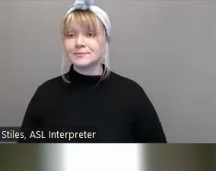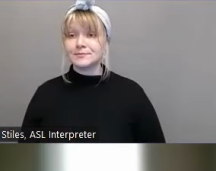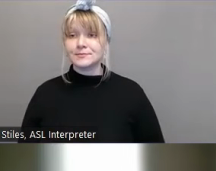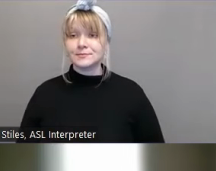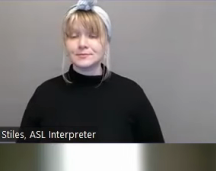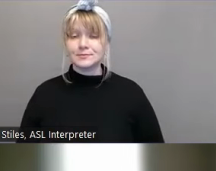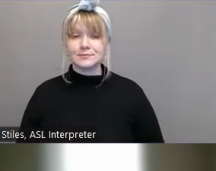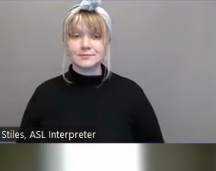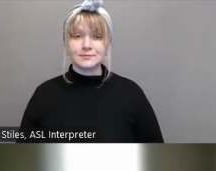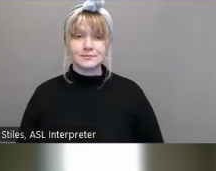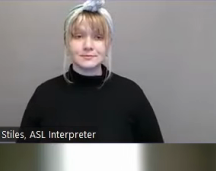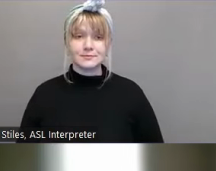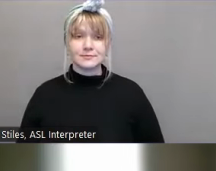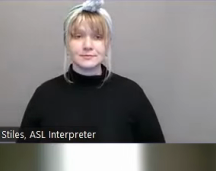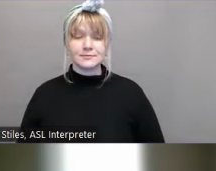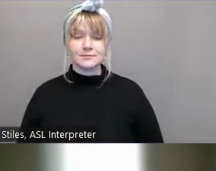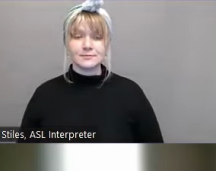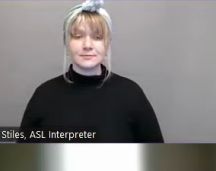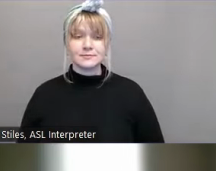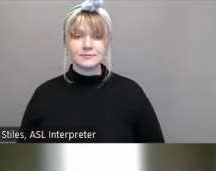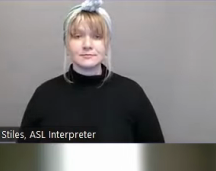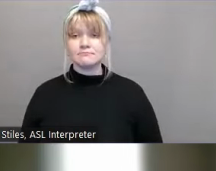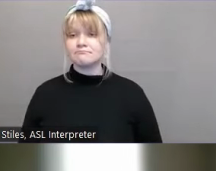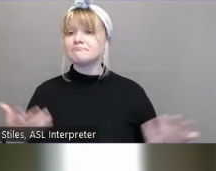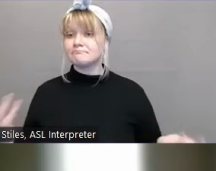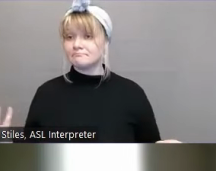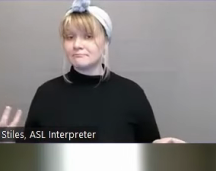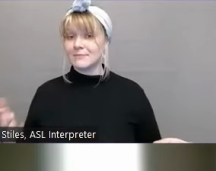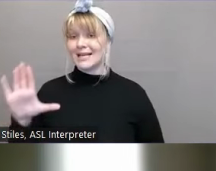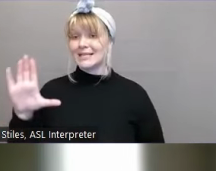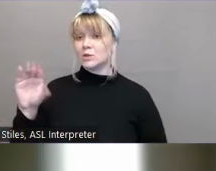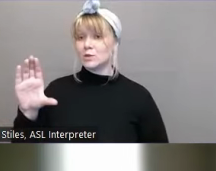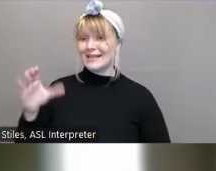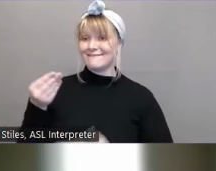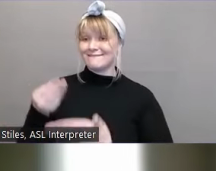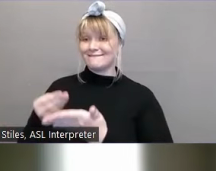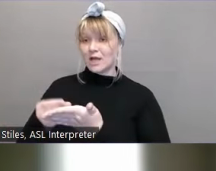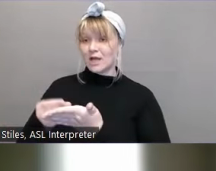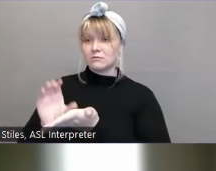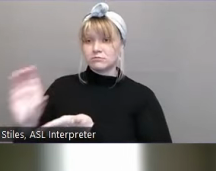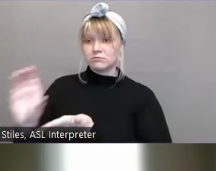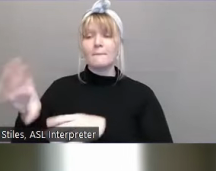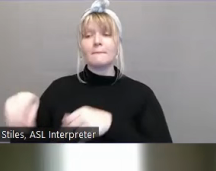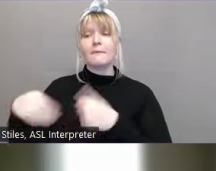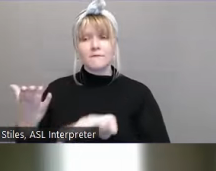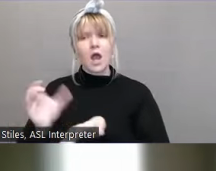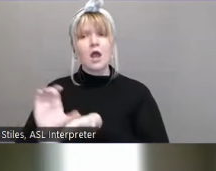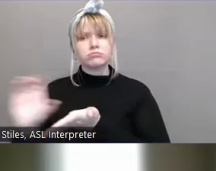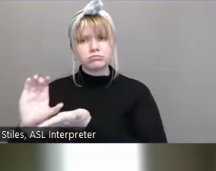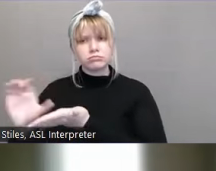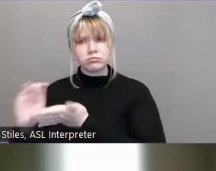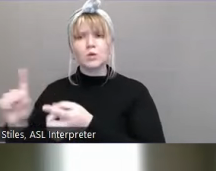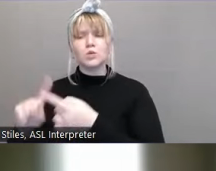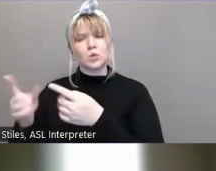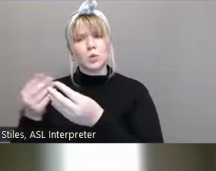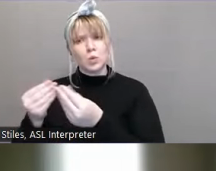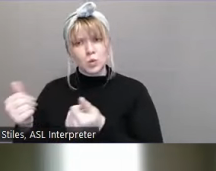CoC funding provides funding to address homelessness largely through providing rental assistance